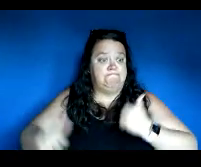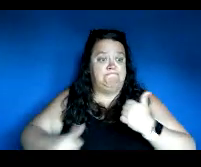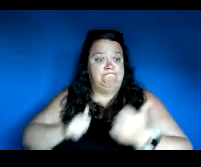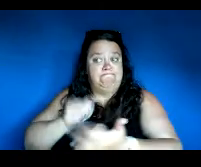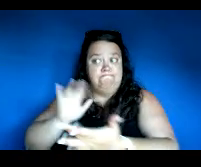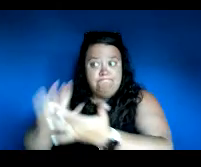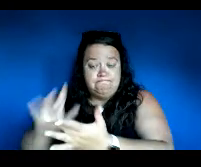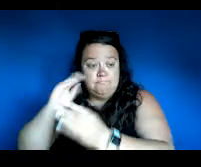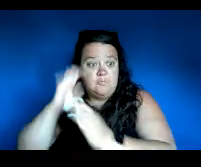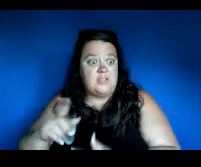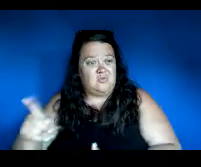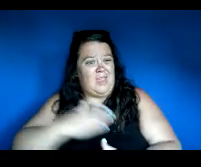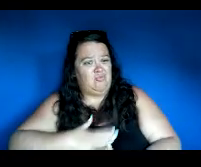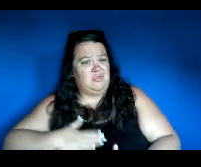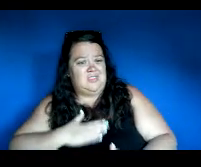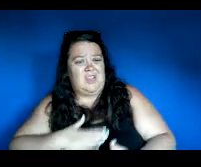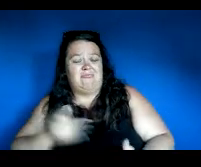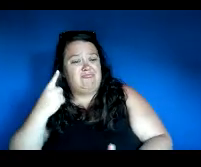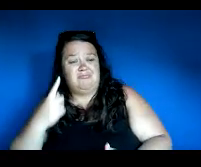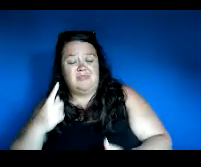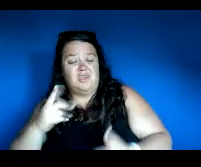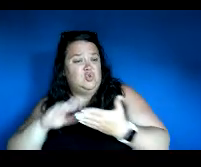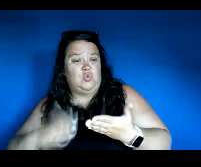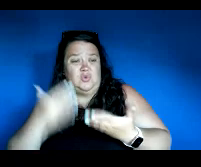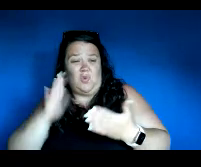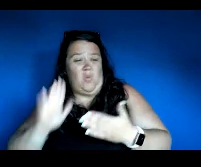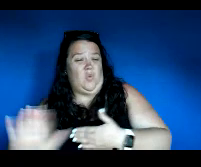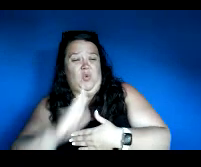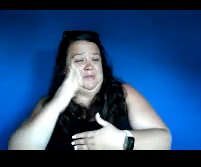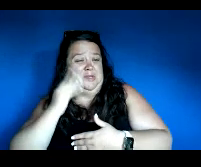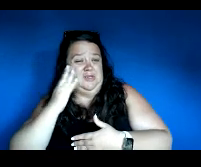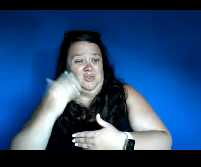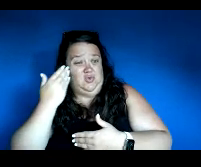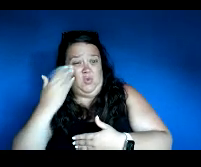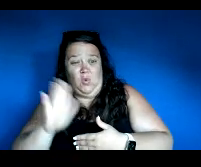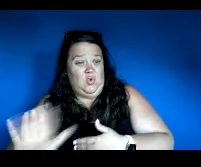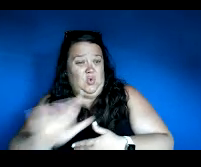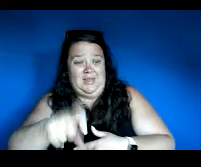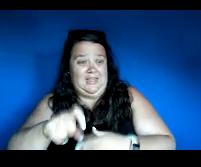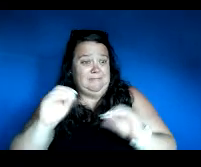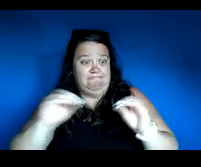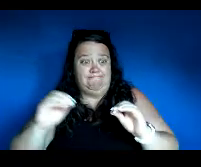They don't know, they don't know what your experience is, they don't know what your needs are. So when you come to them and say,